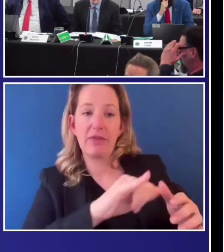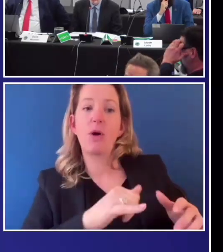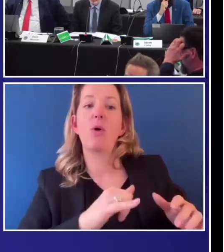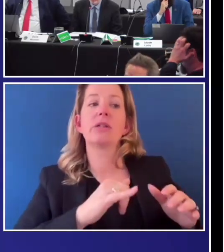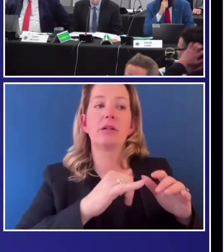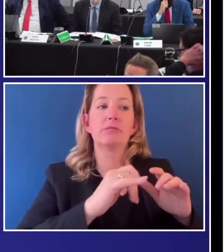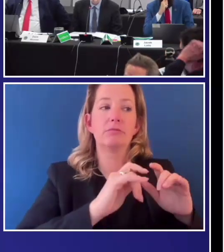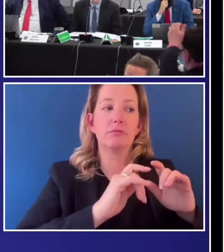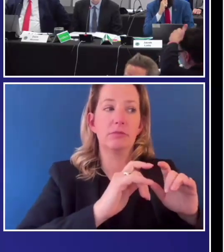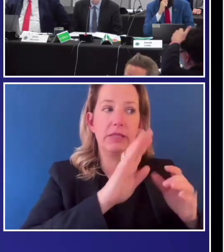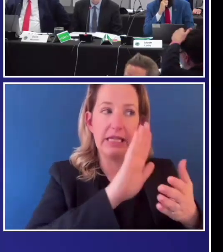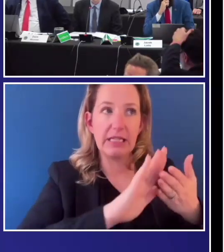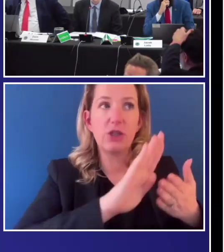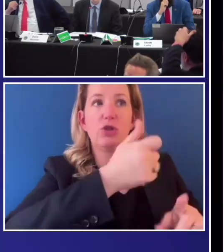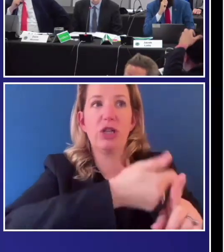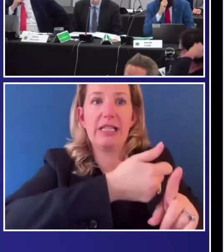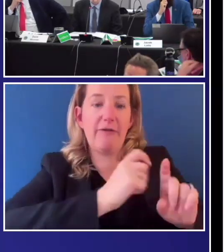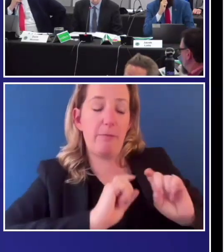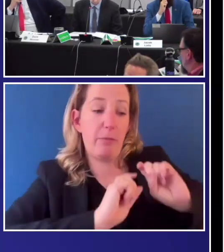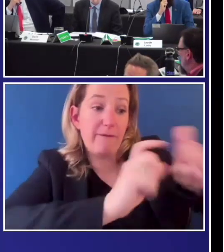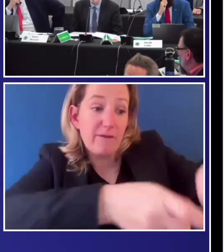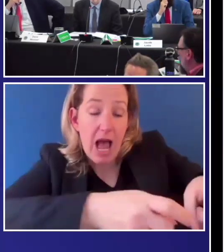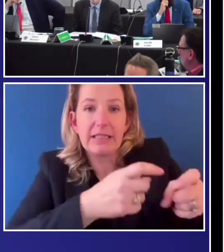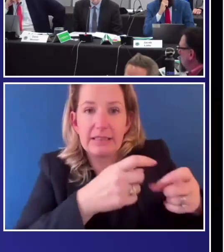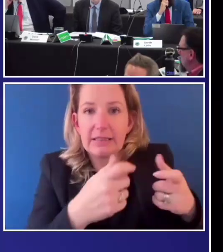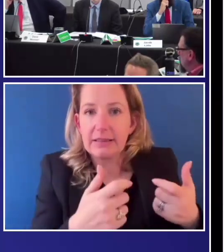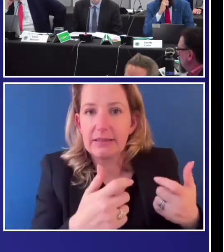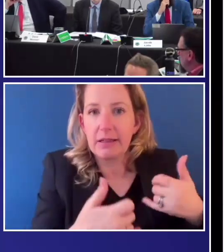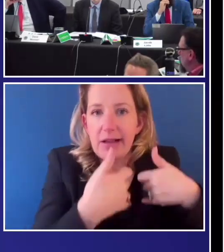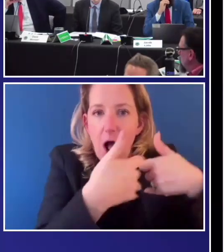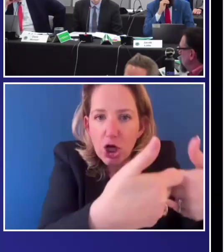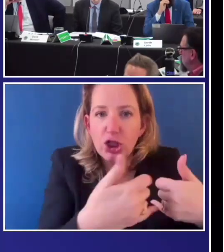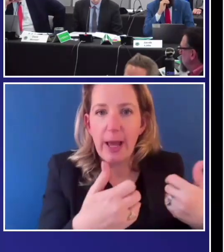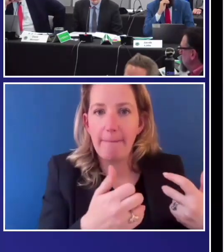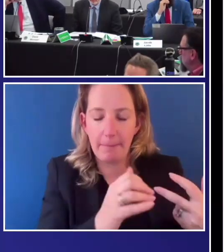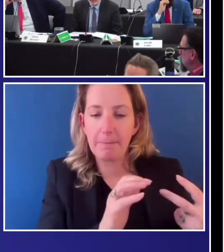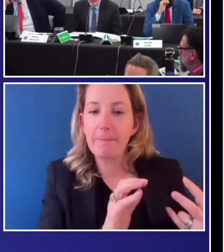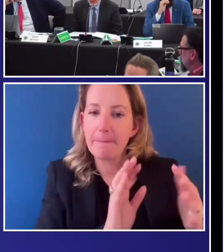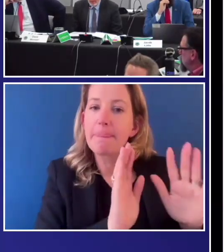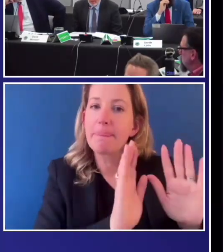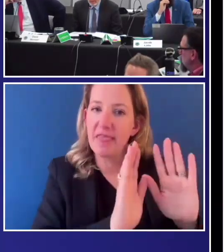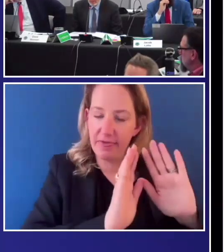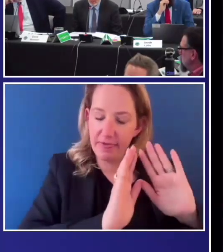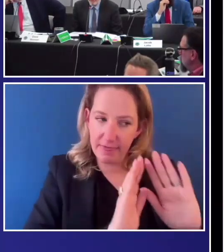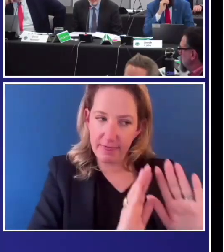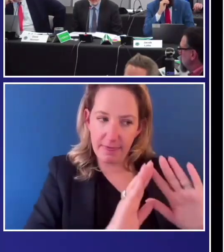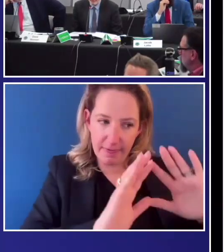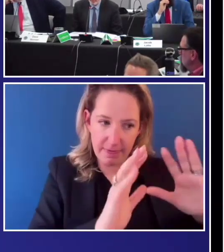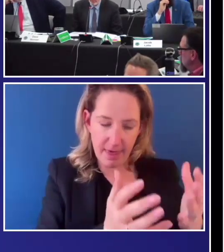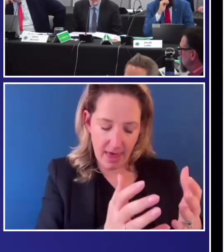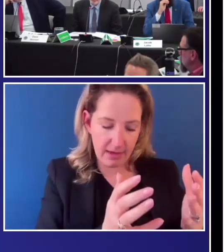provides to, to an individual serves as the, the -- once you perform that